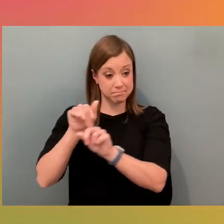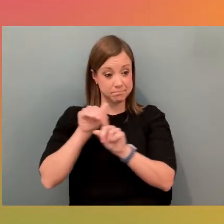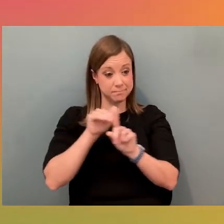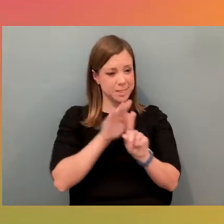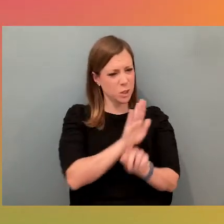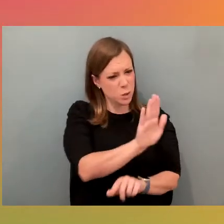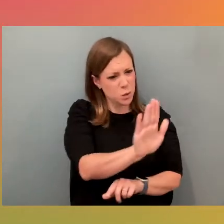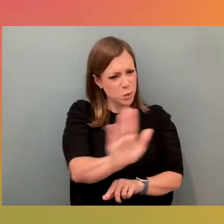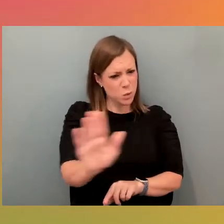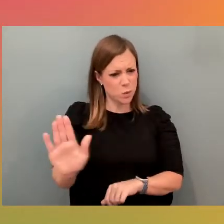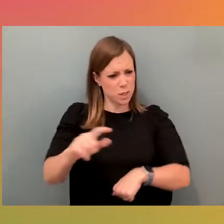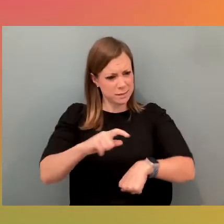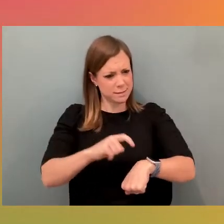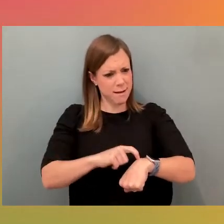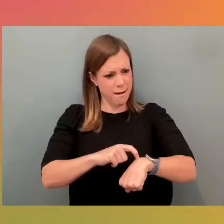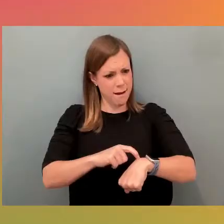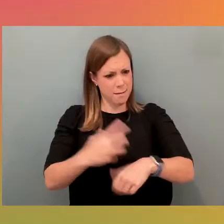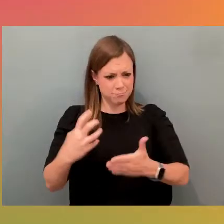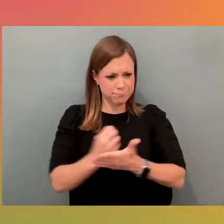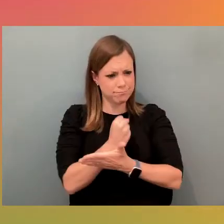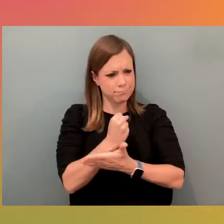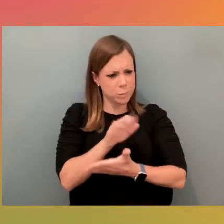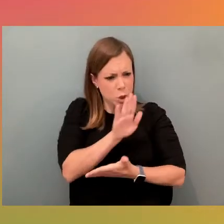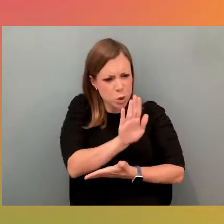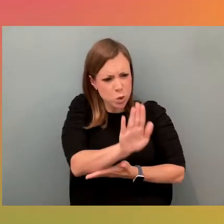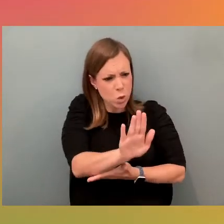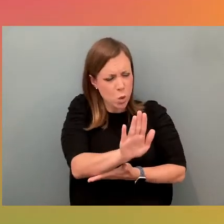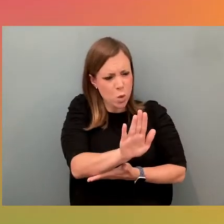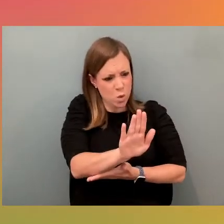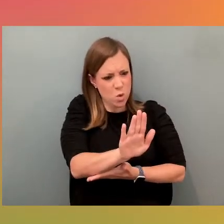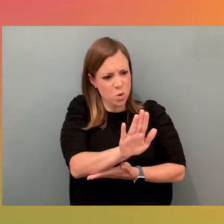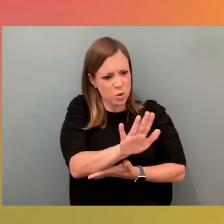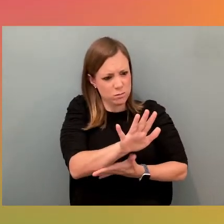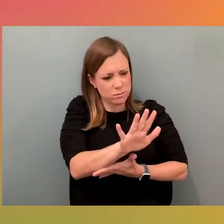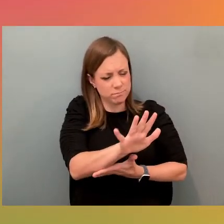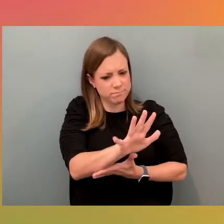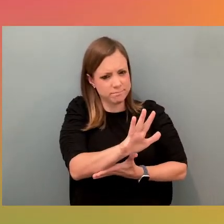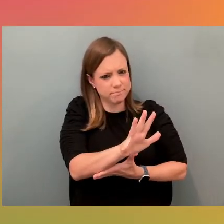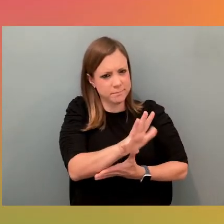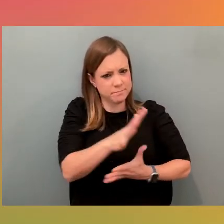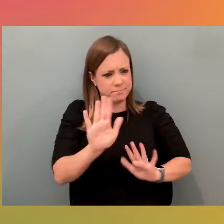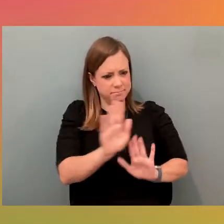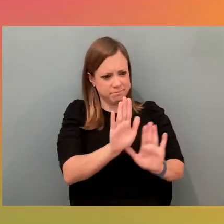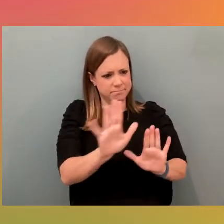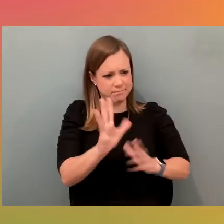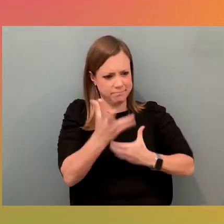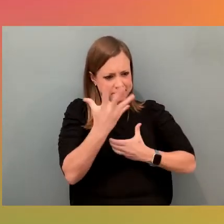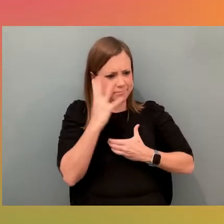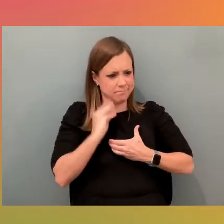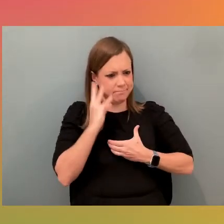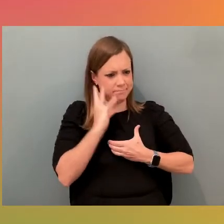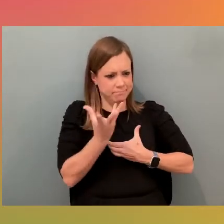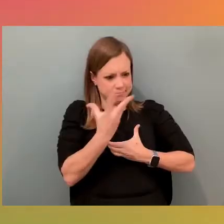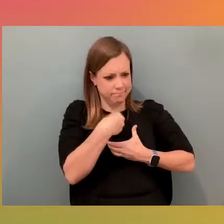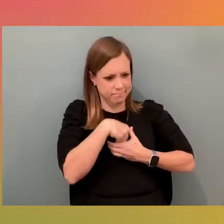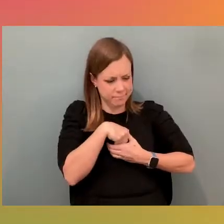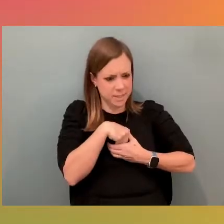SO JUST A REMINDER, THIS IS YOUR TIME. IT'S YOUR SPACE.